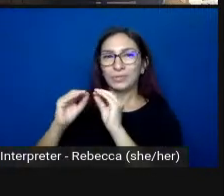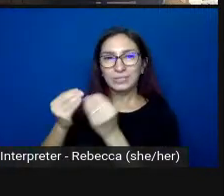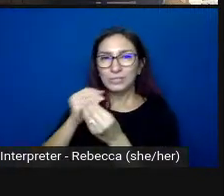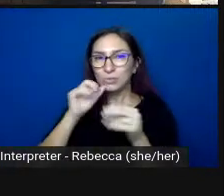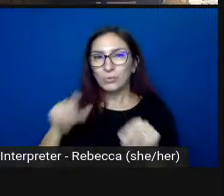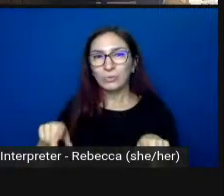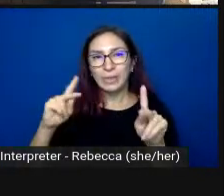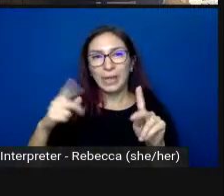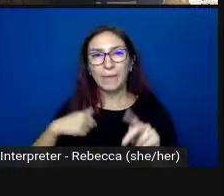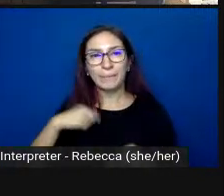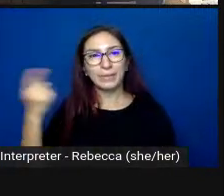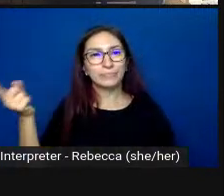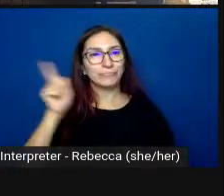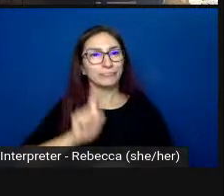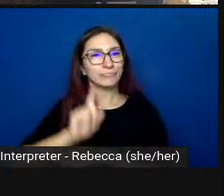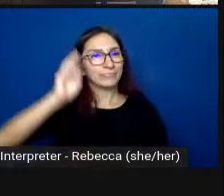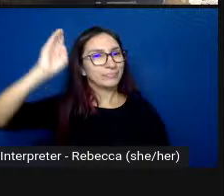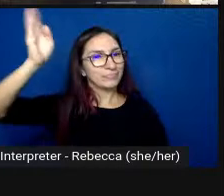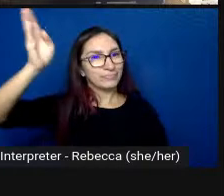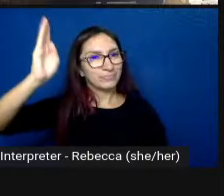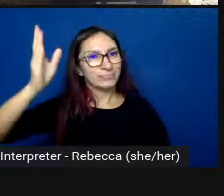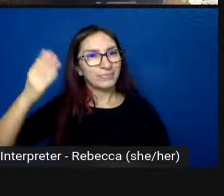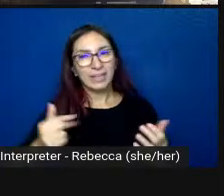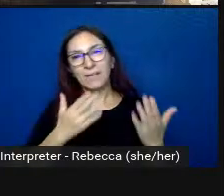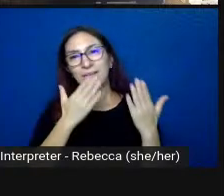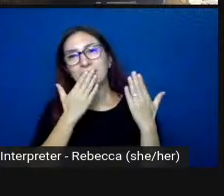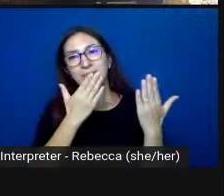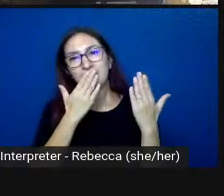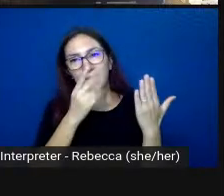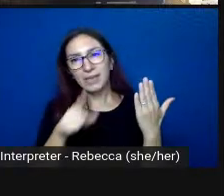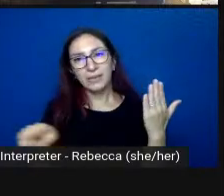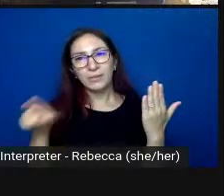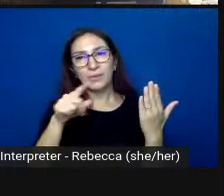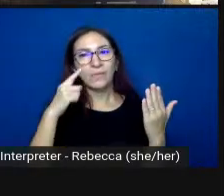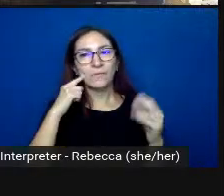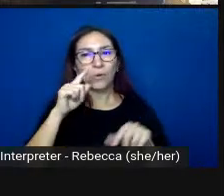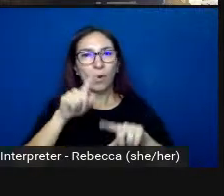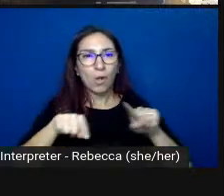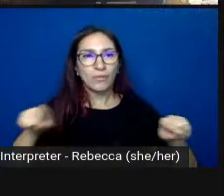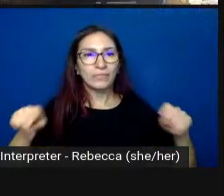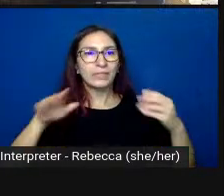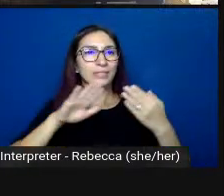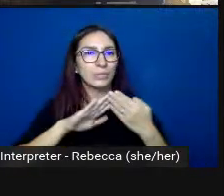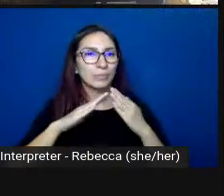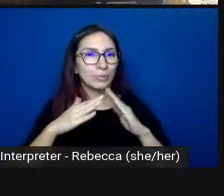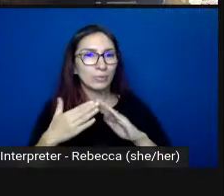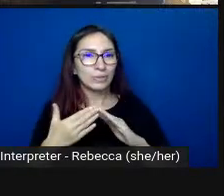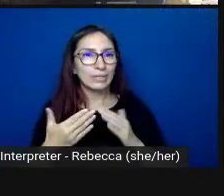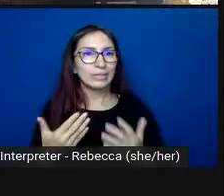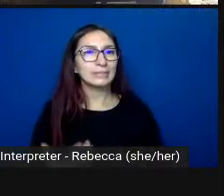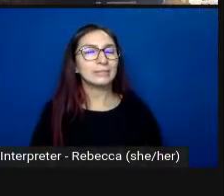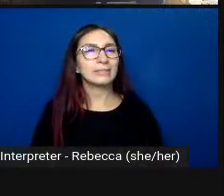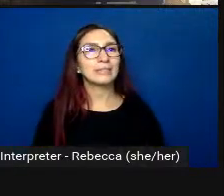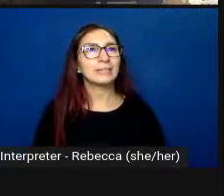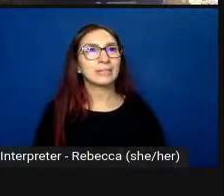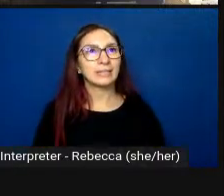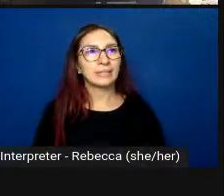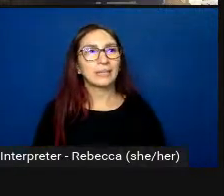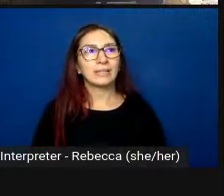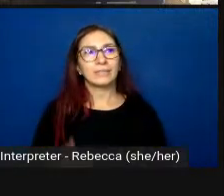A big thank you to all of you. A big thank you for the organization who allow me to give this talk.